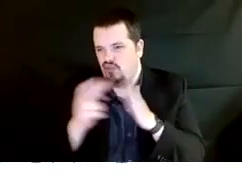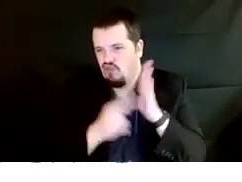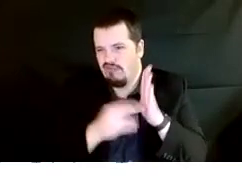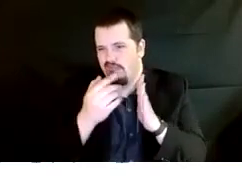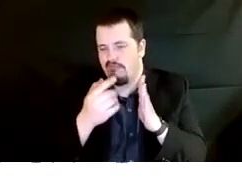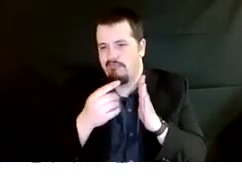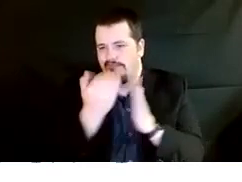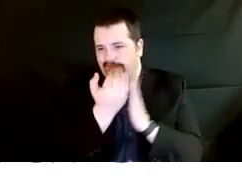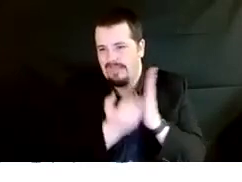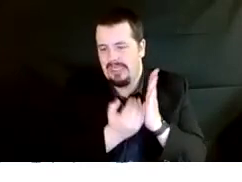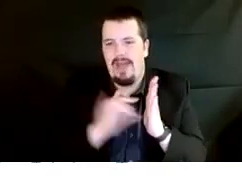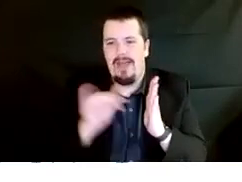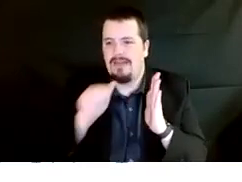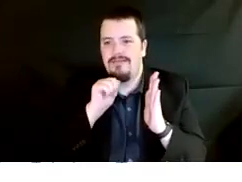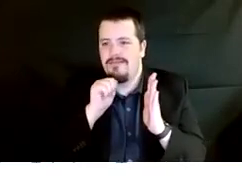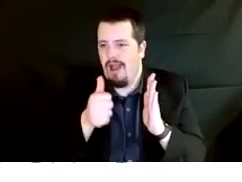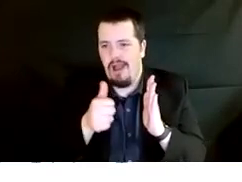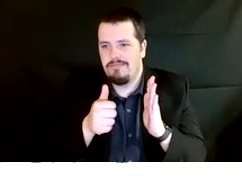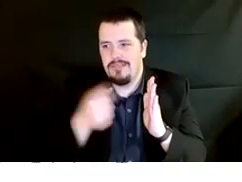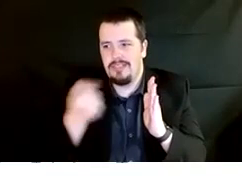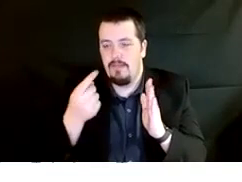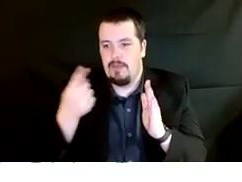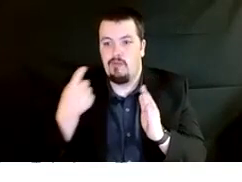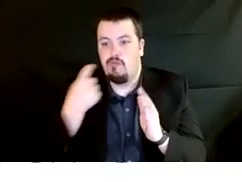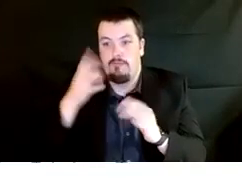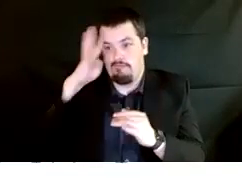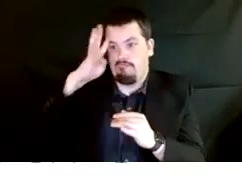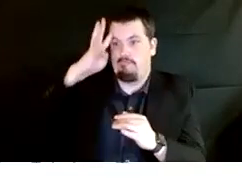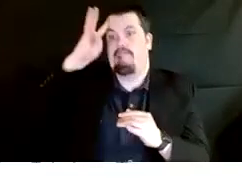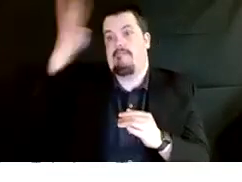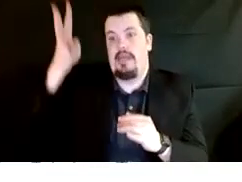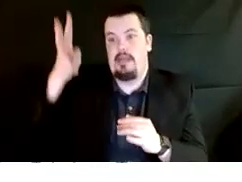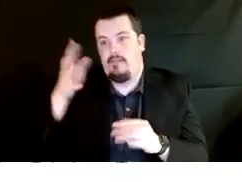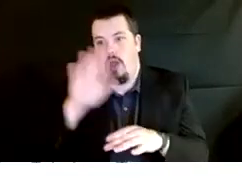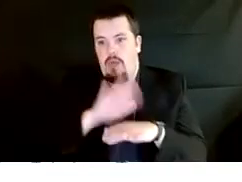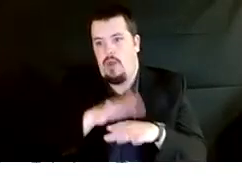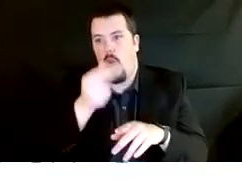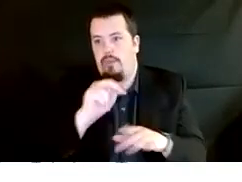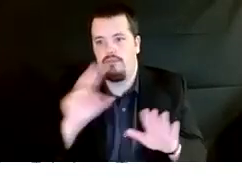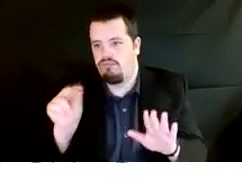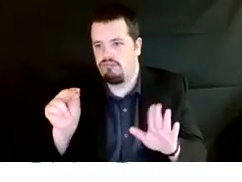is not something that Tennessee had just made up on their own they had used what was called